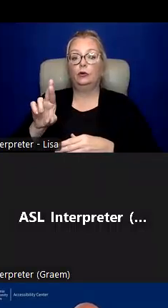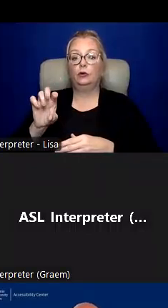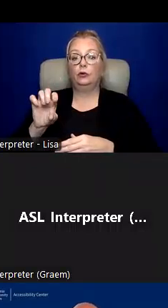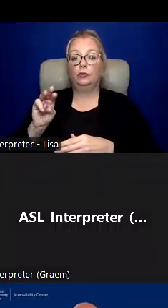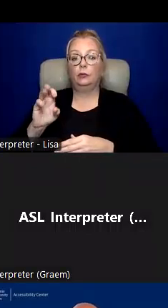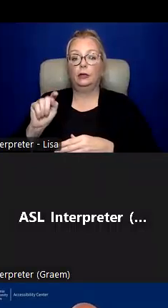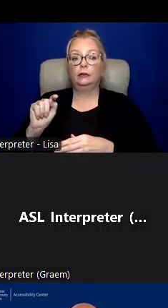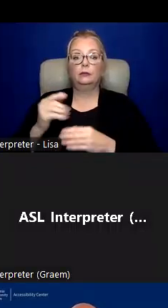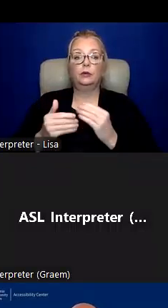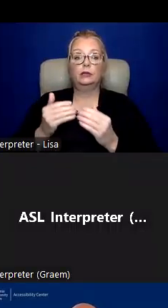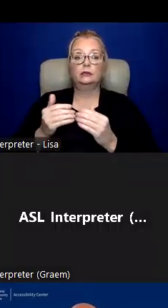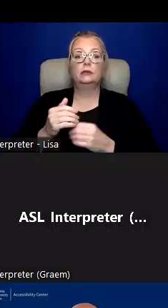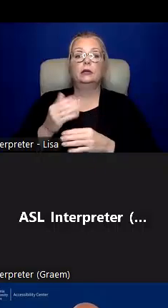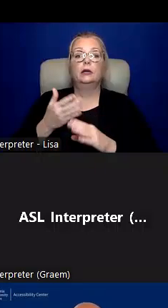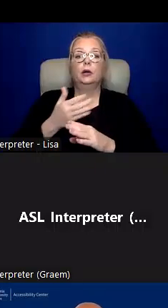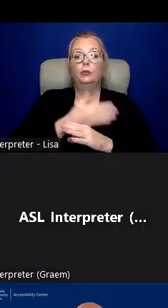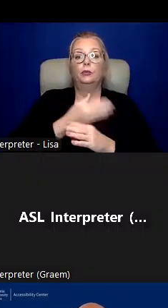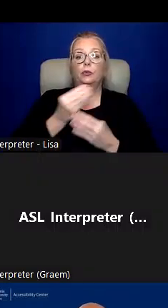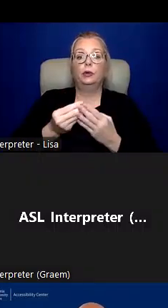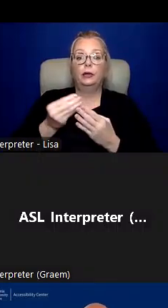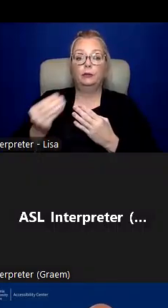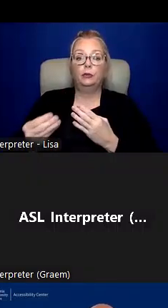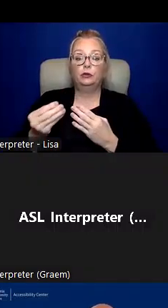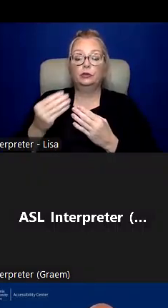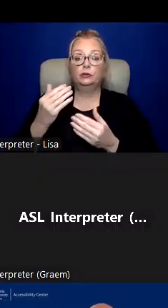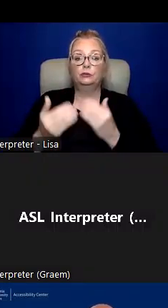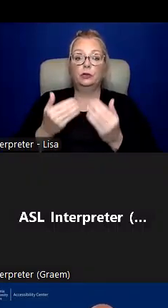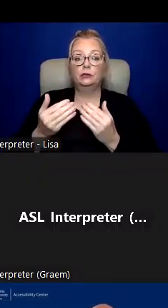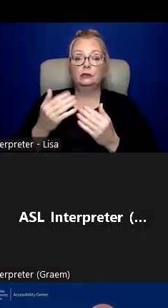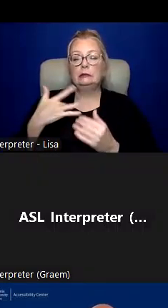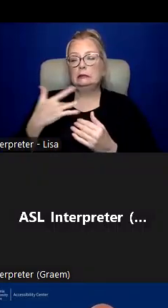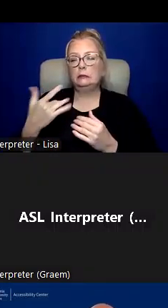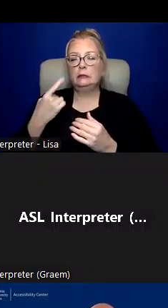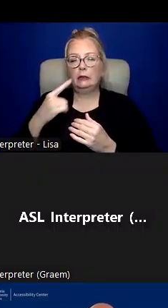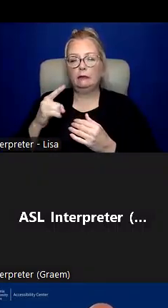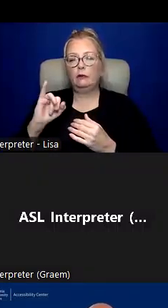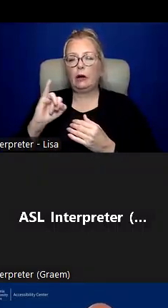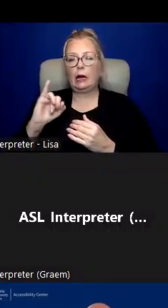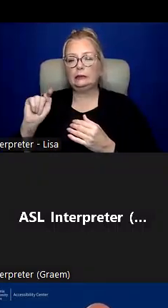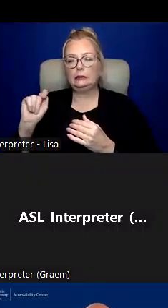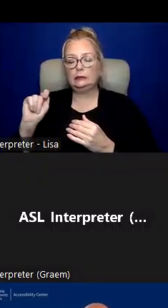that you have typically for IT more generally. And then we're going to look at the accessibility evaluation